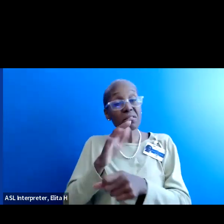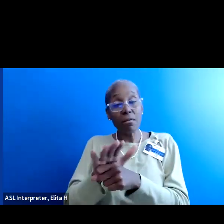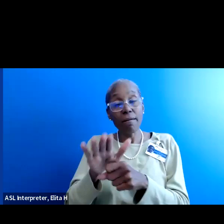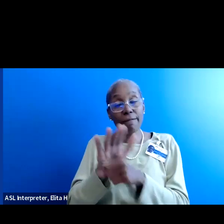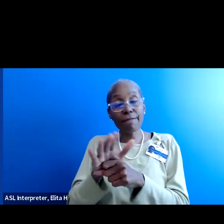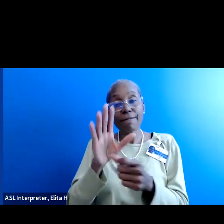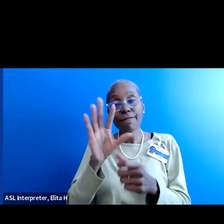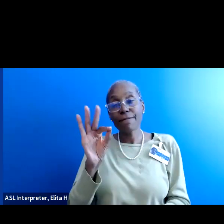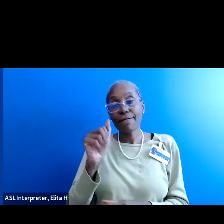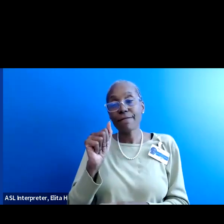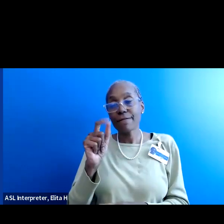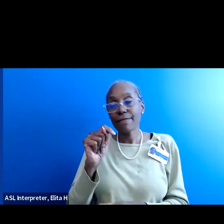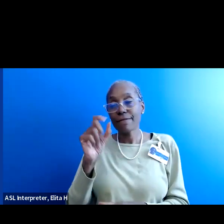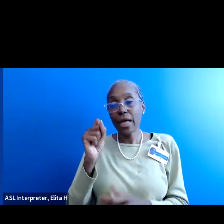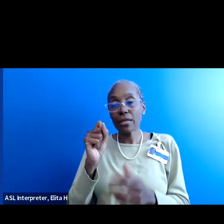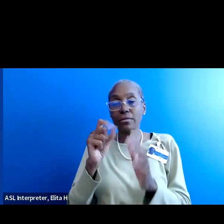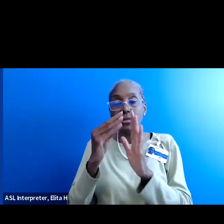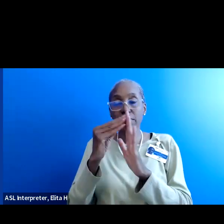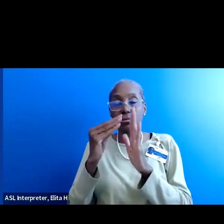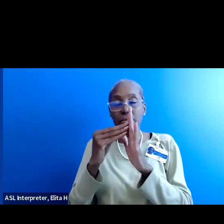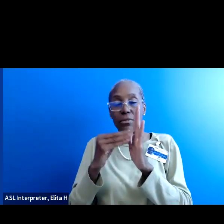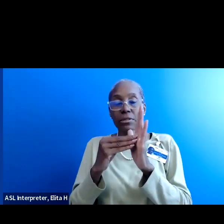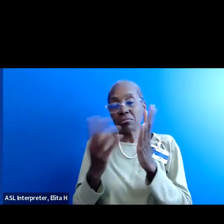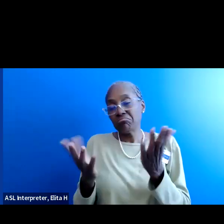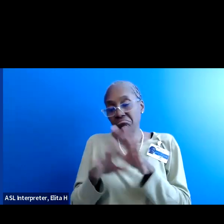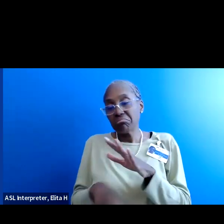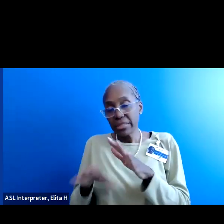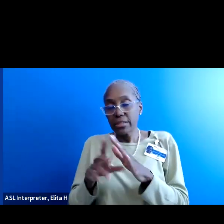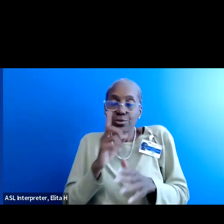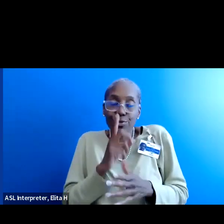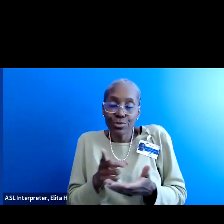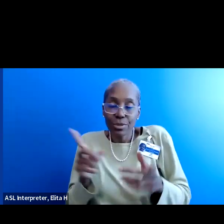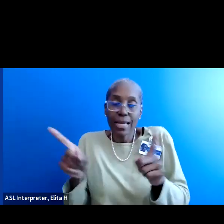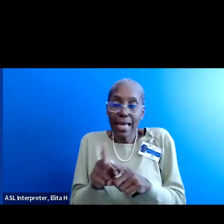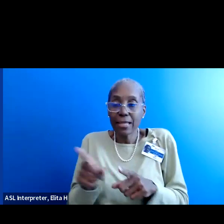factual evidence that it is basically true as reported by the complainant.